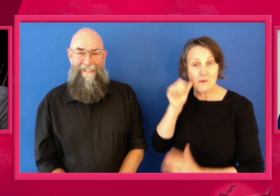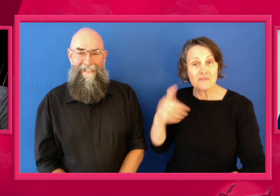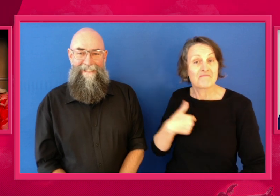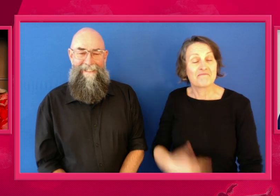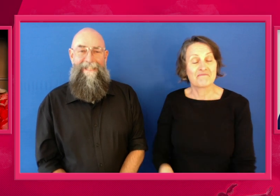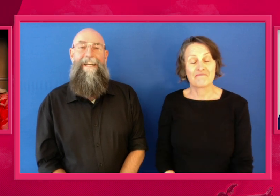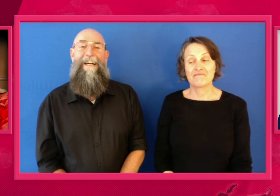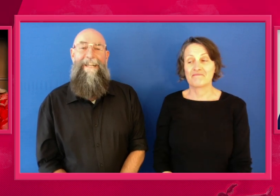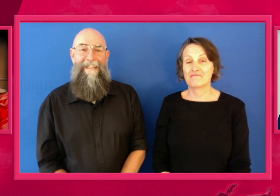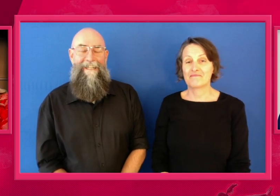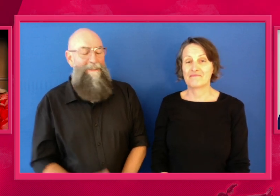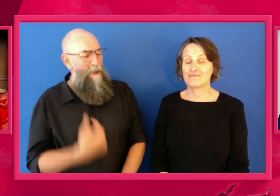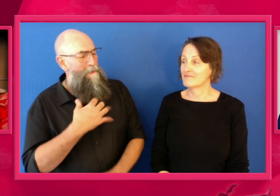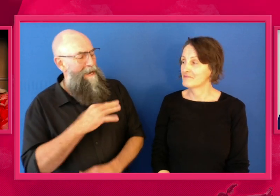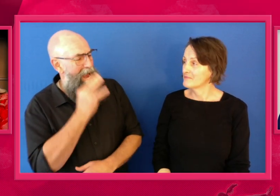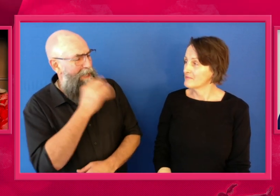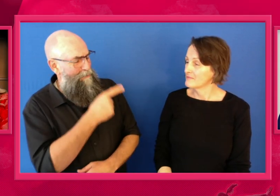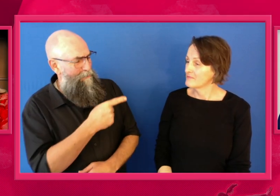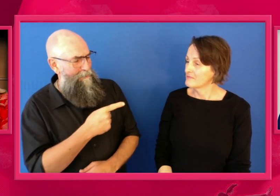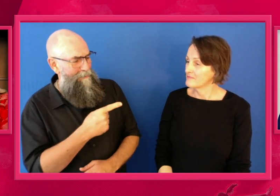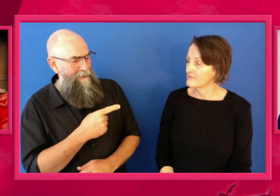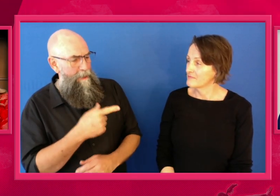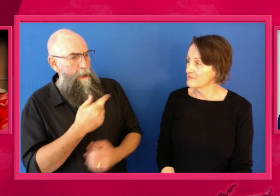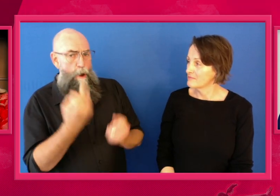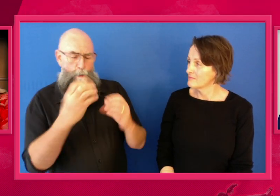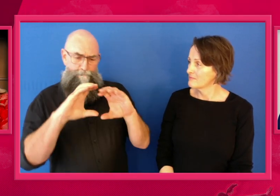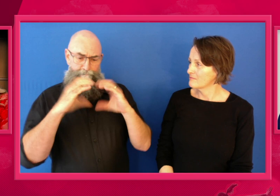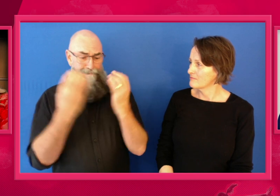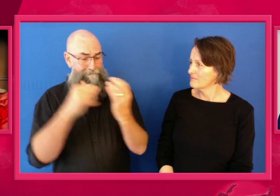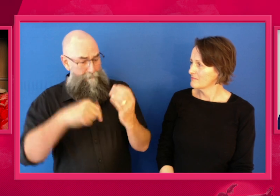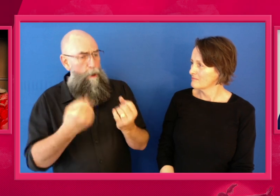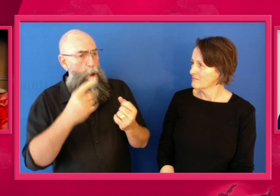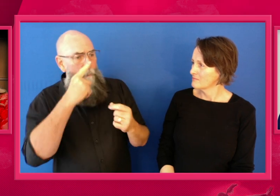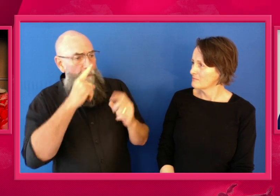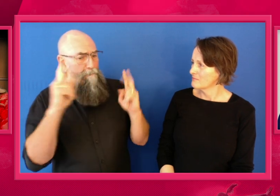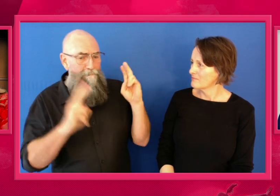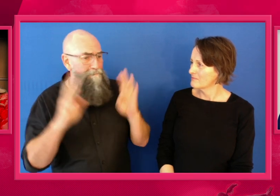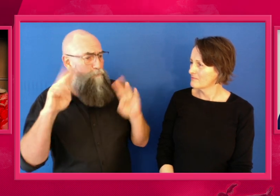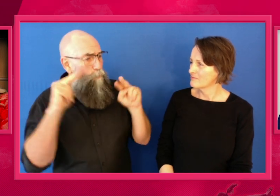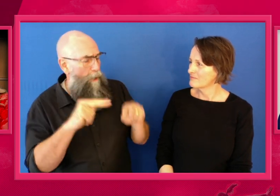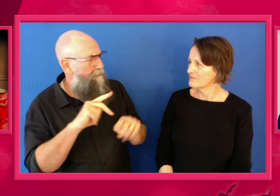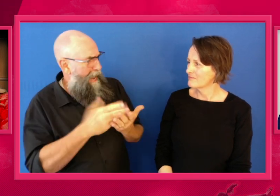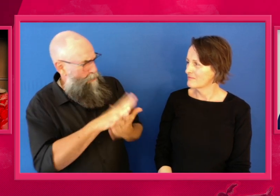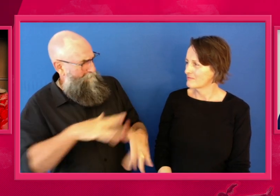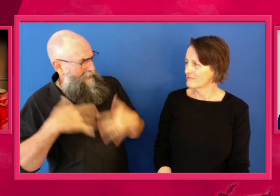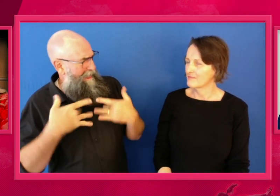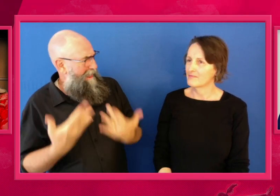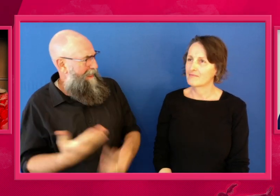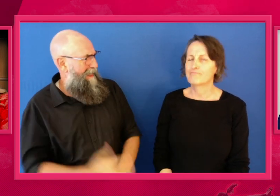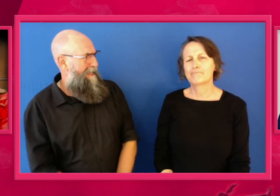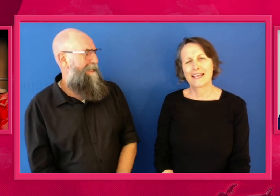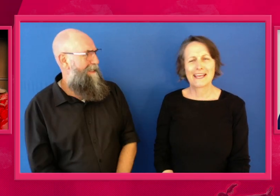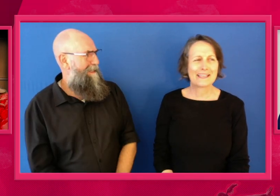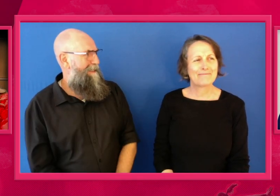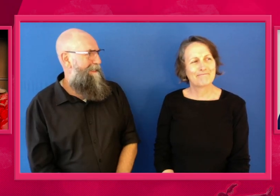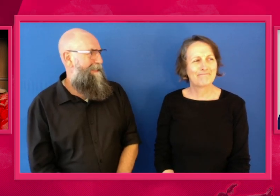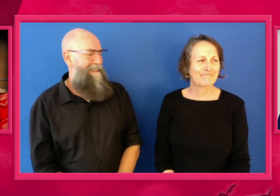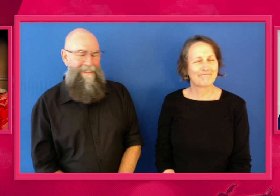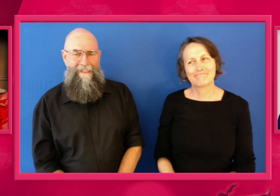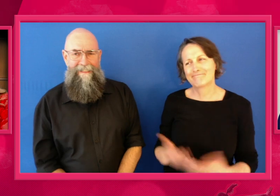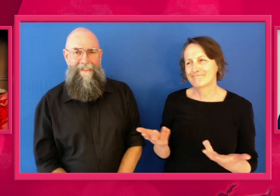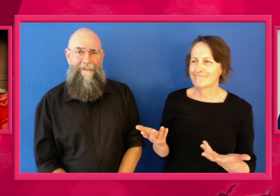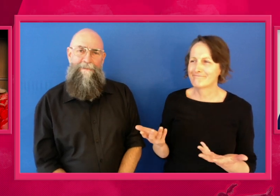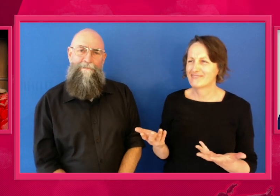that too much right now, because I still have another event here, and, also, three years